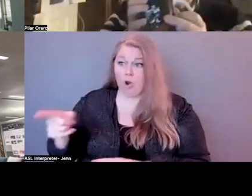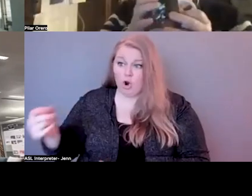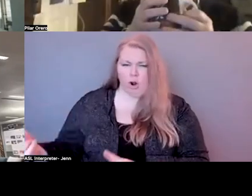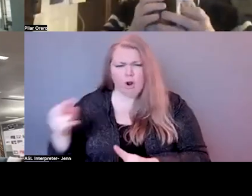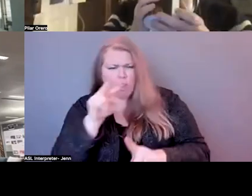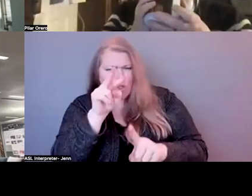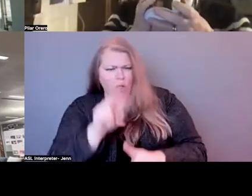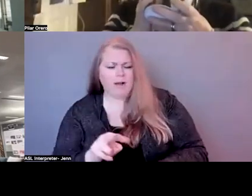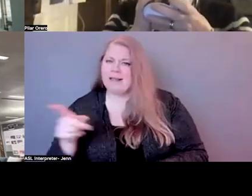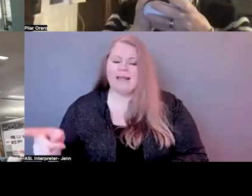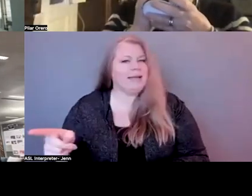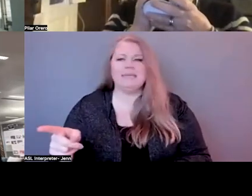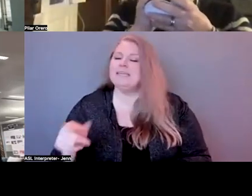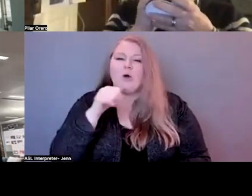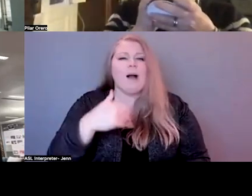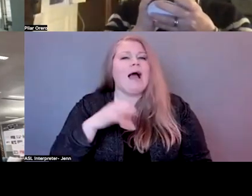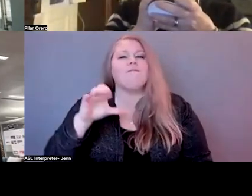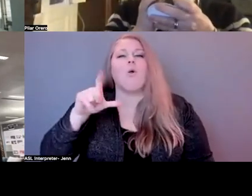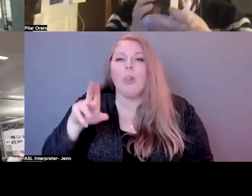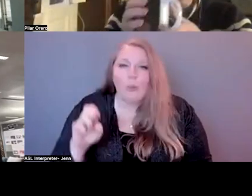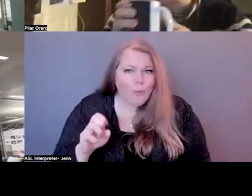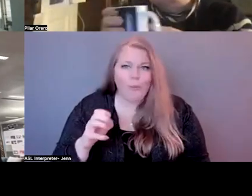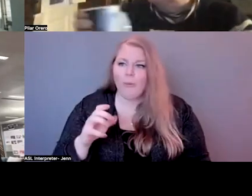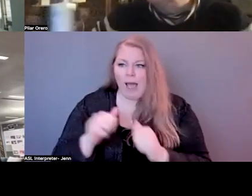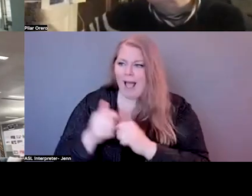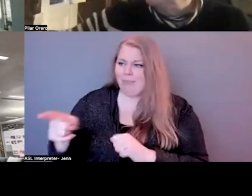they don't have a clue in terms of how to implement all the